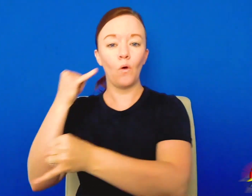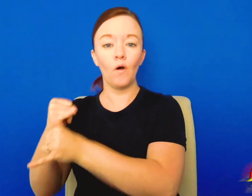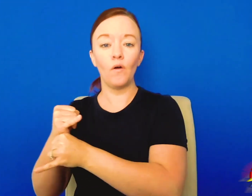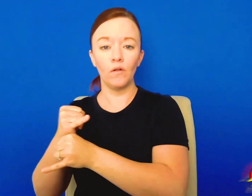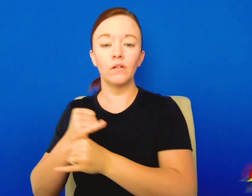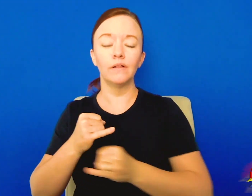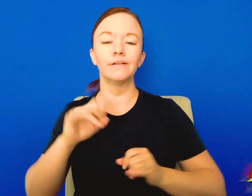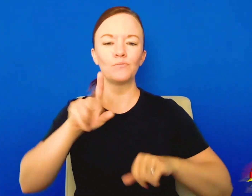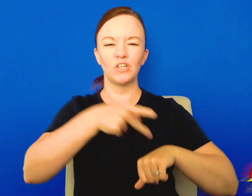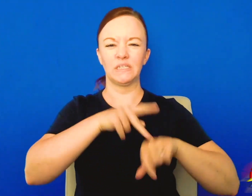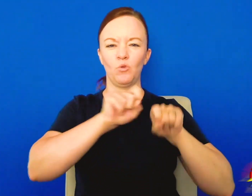BY THE PRINCIPALS.